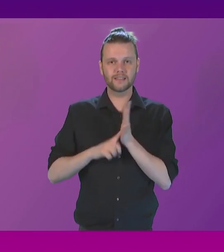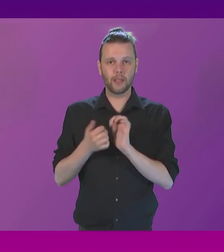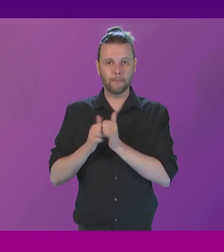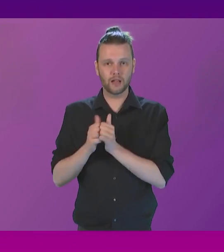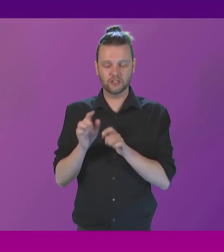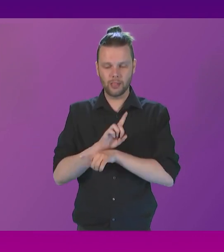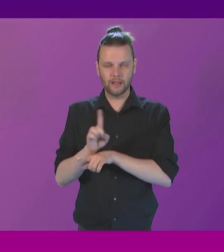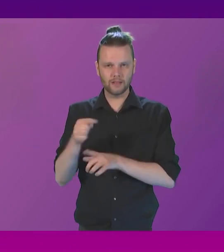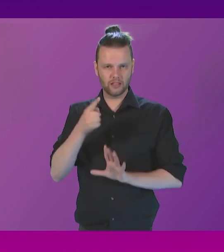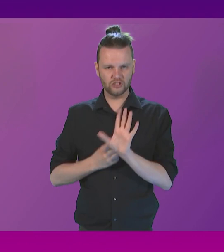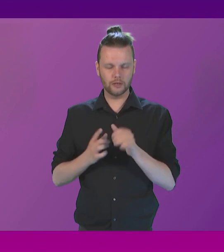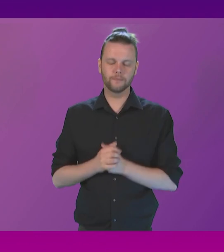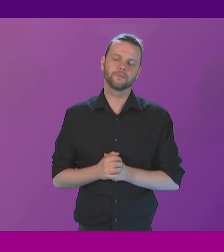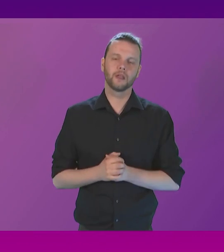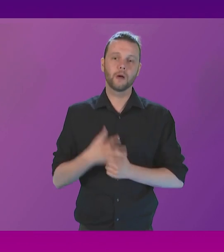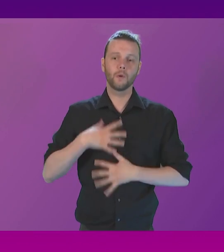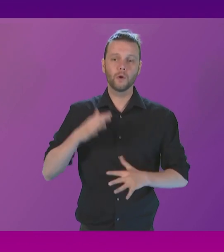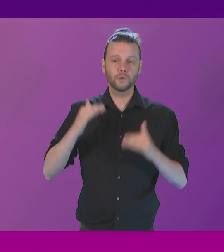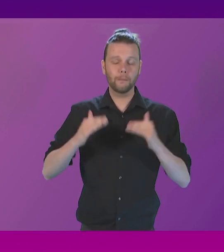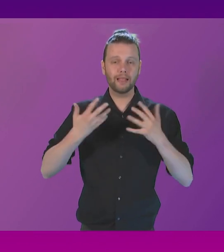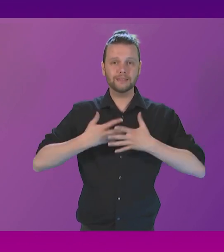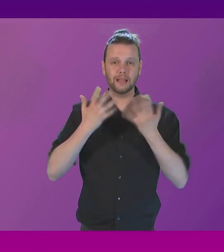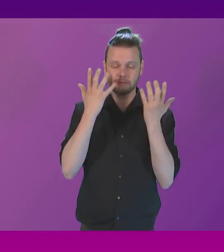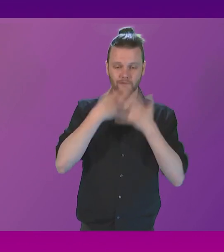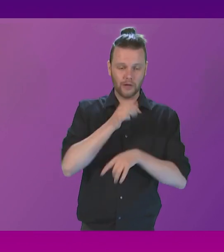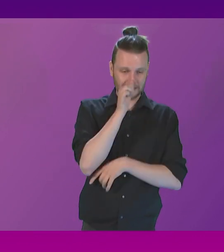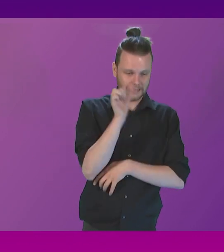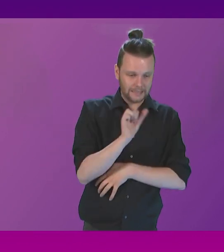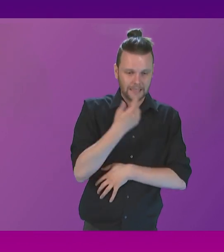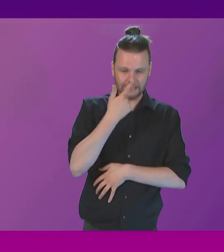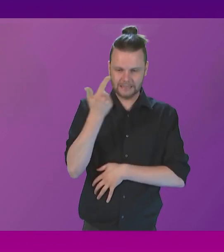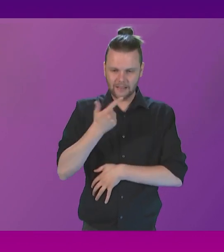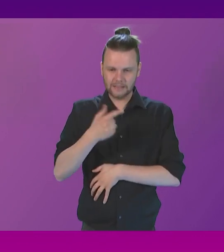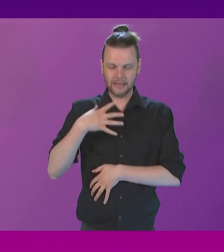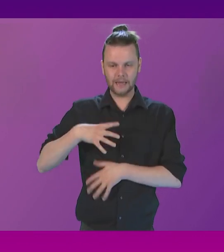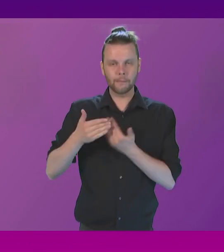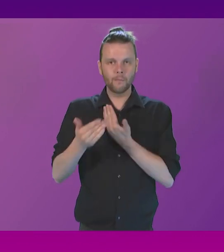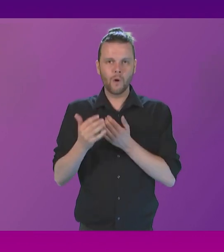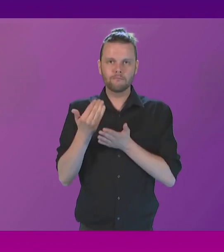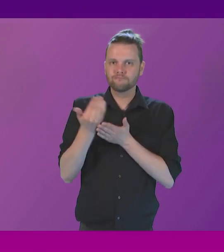We would want to balance any concerns that 16 and 17-year-olds may need more protection in